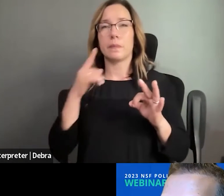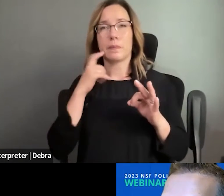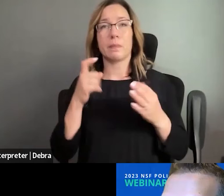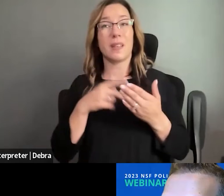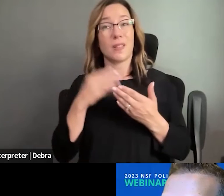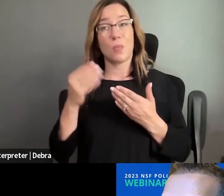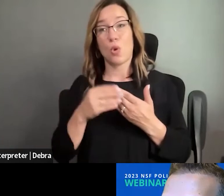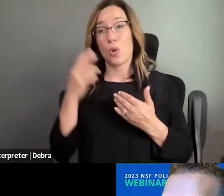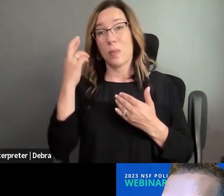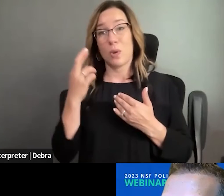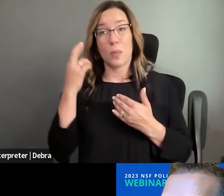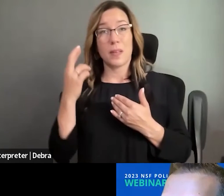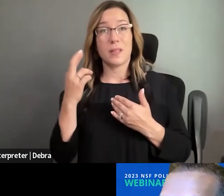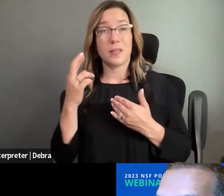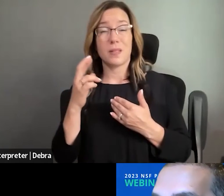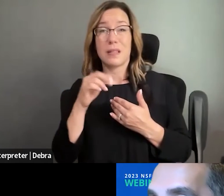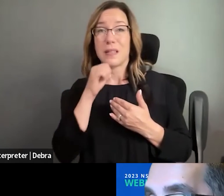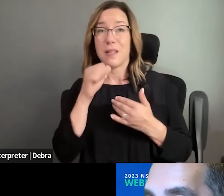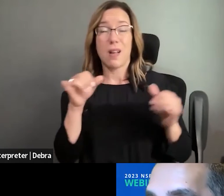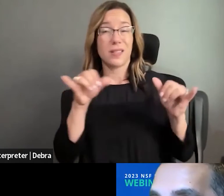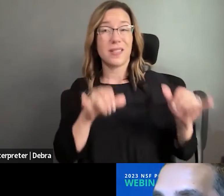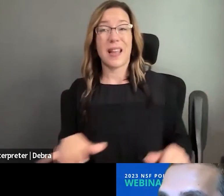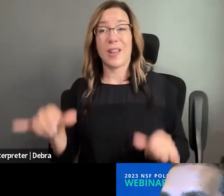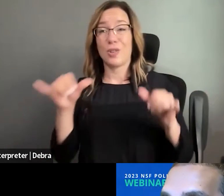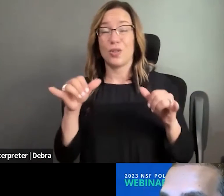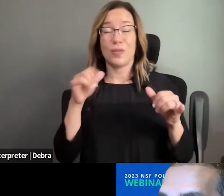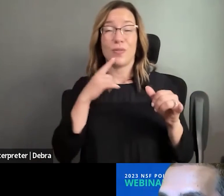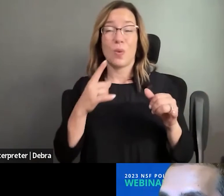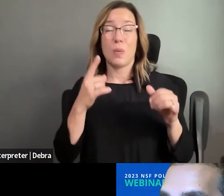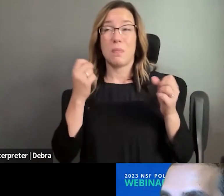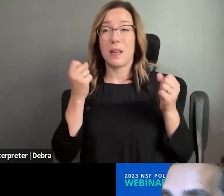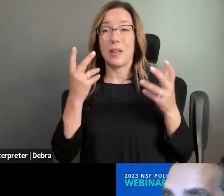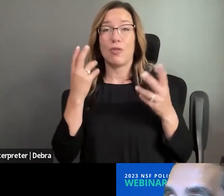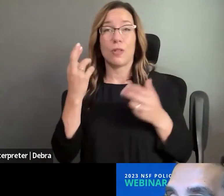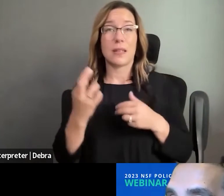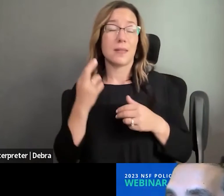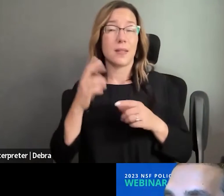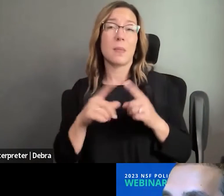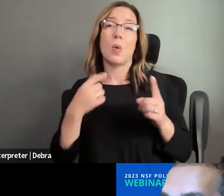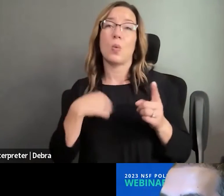by definition, it's not standardized for many reasons. But we need to make sure that we